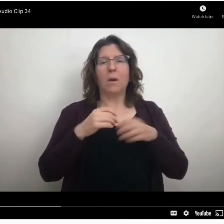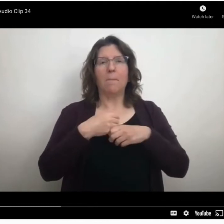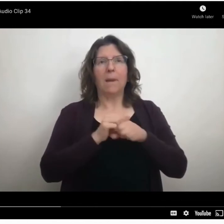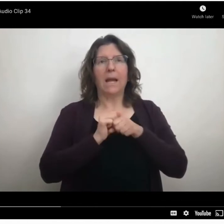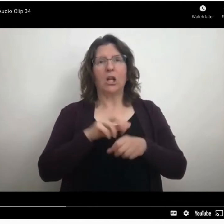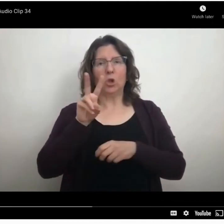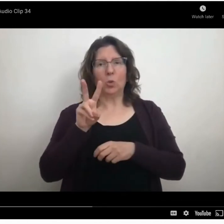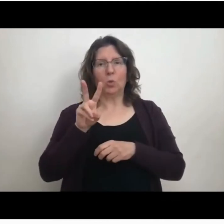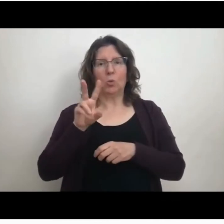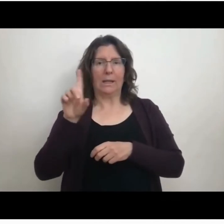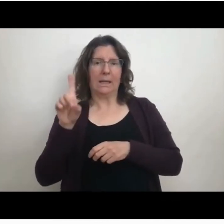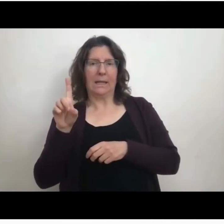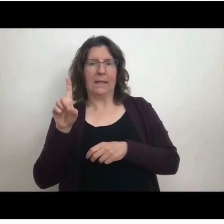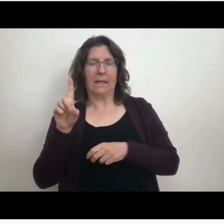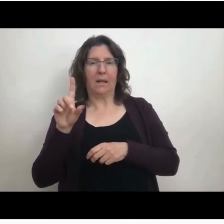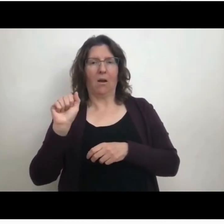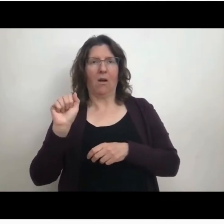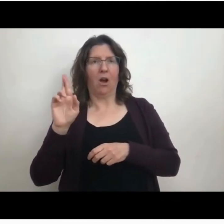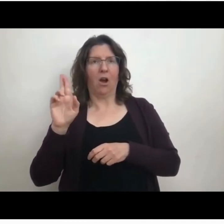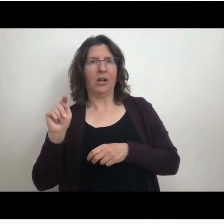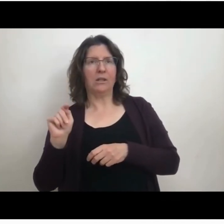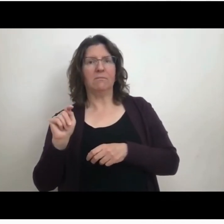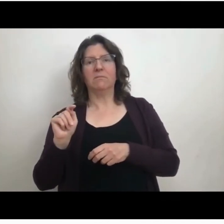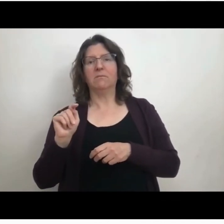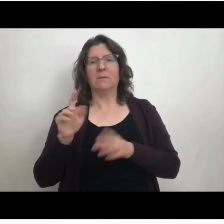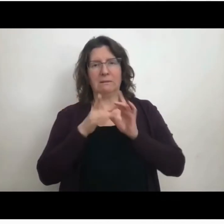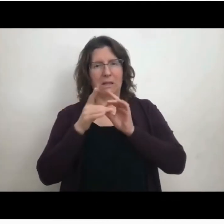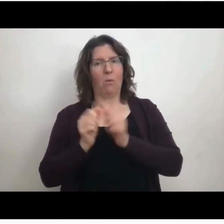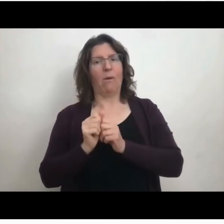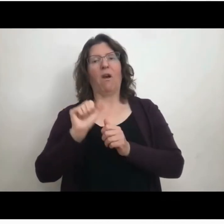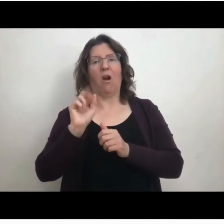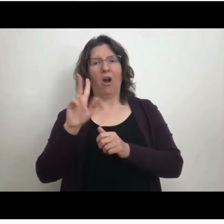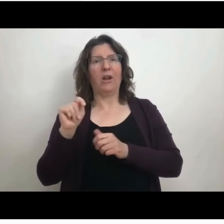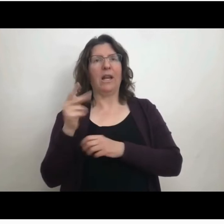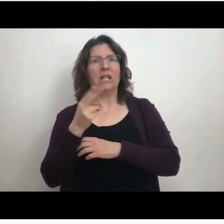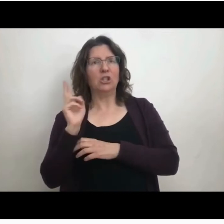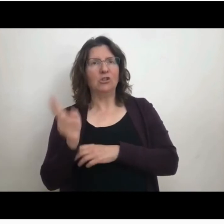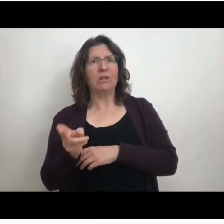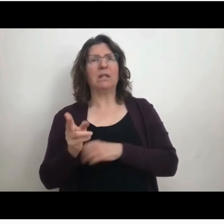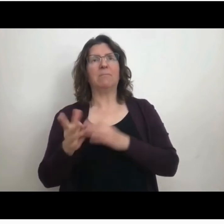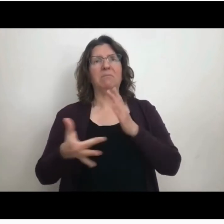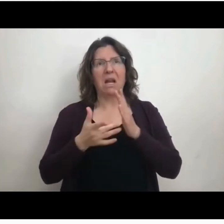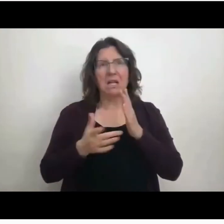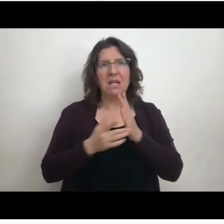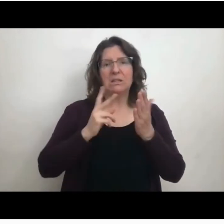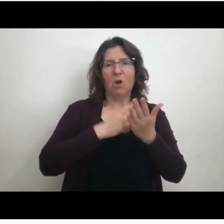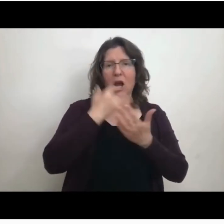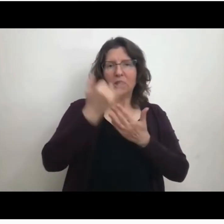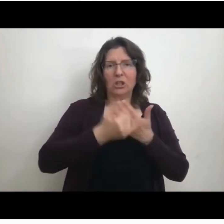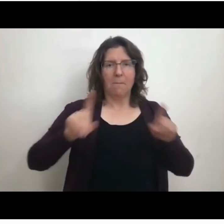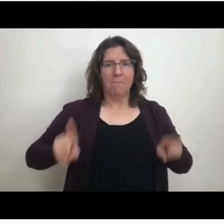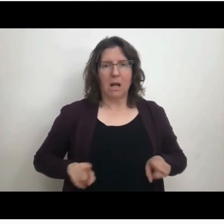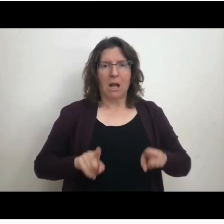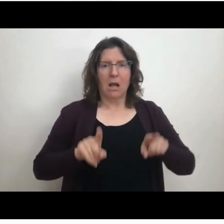During the unit on 2D art, where we discussed art history and techniques,